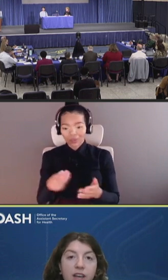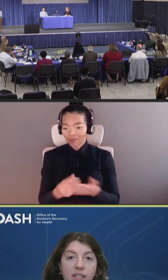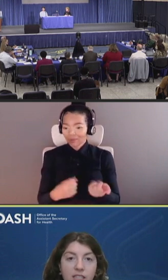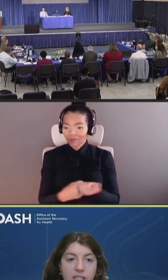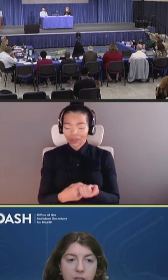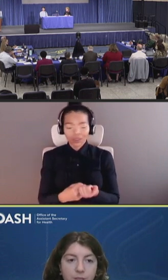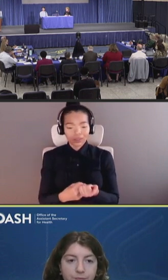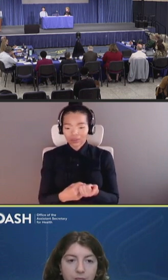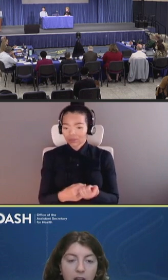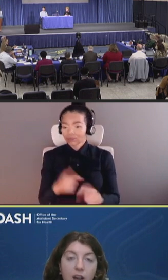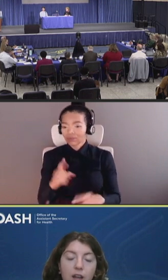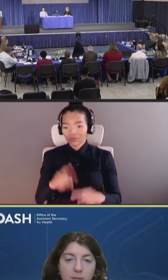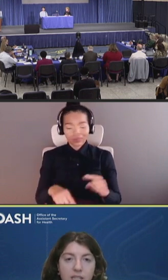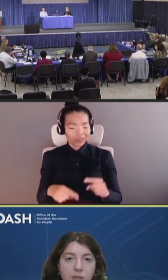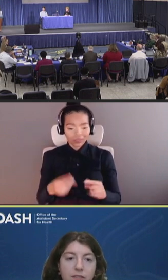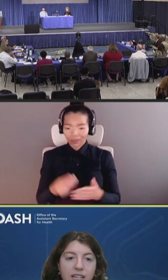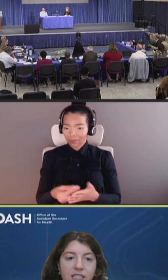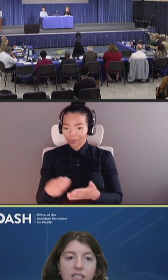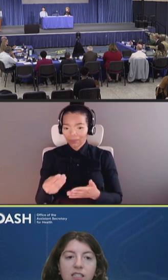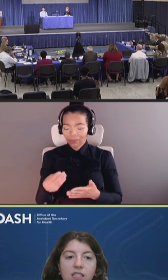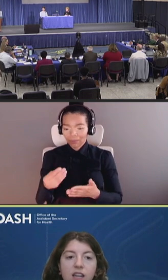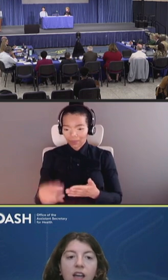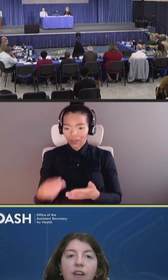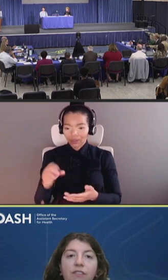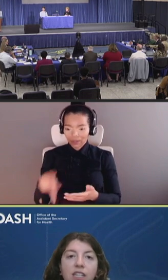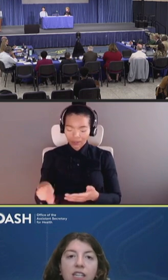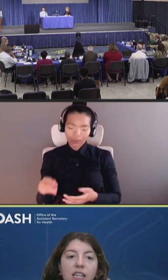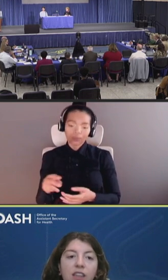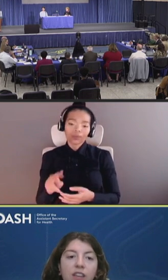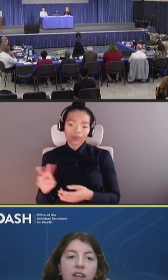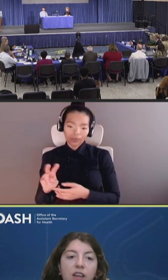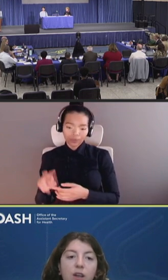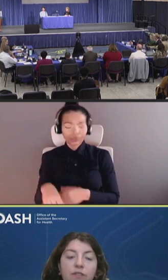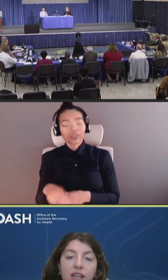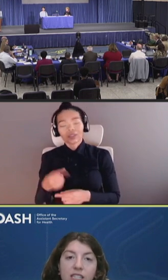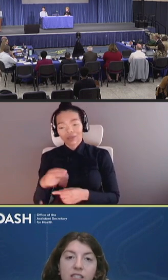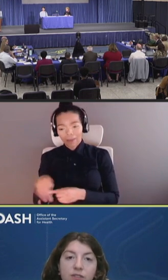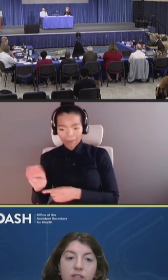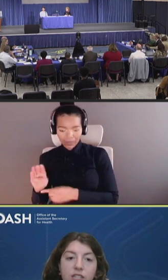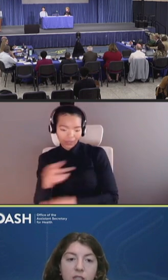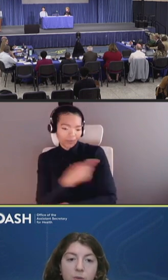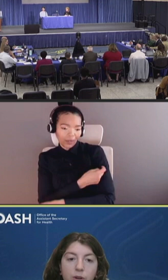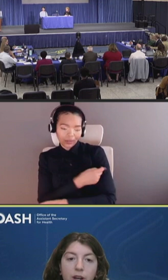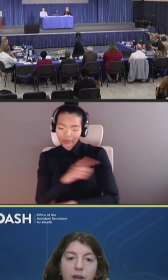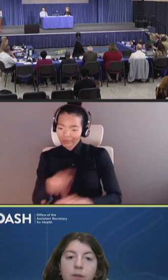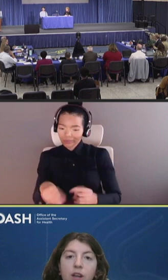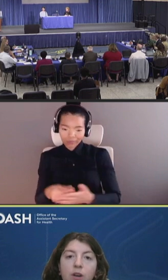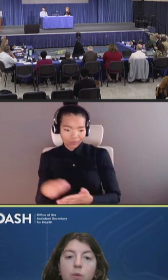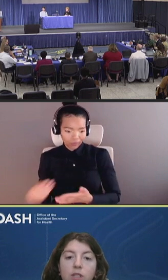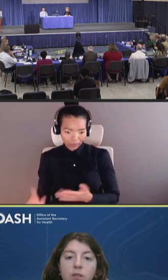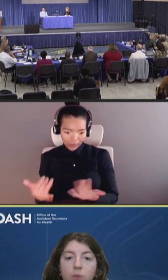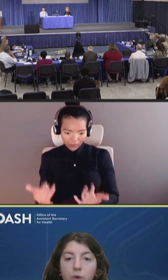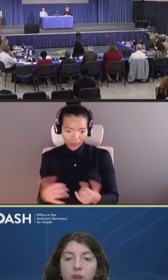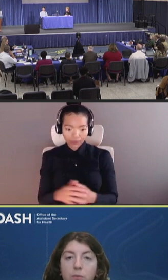vaccines -- hepatitis B vaccines. Funding the Vaccines for Adults program would support the